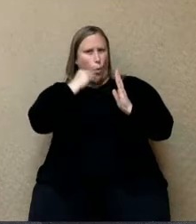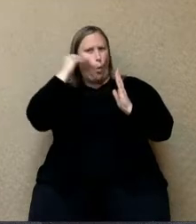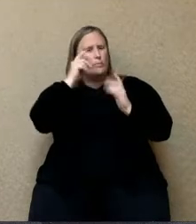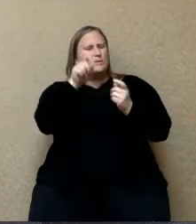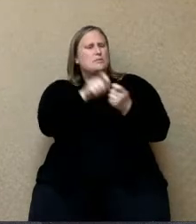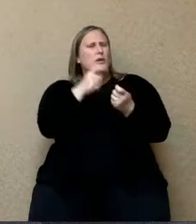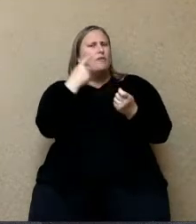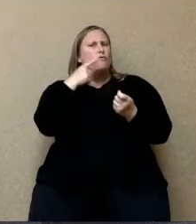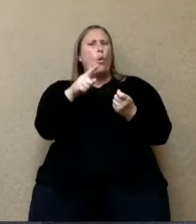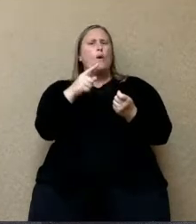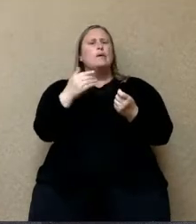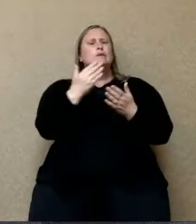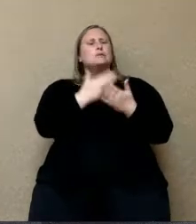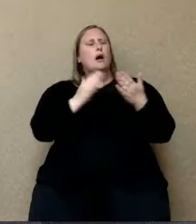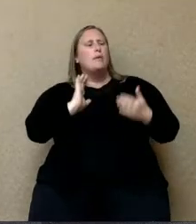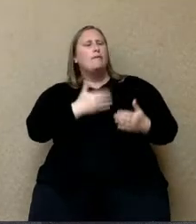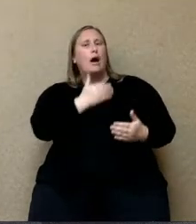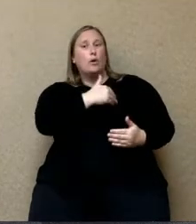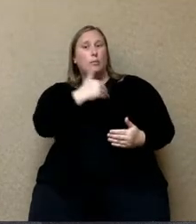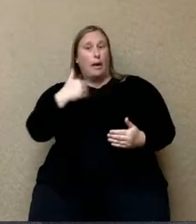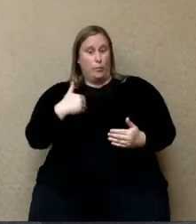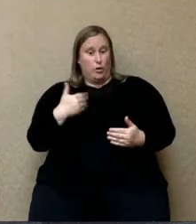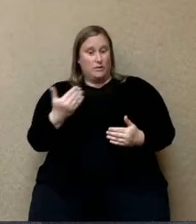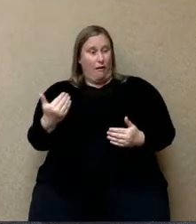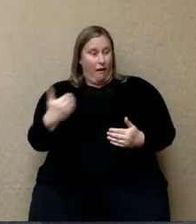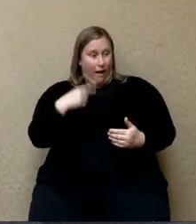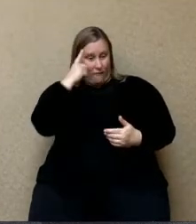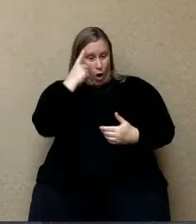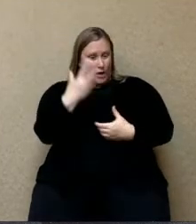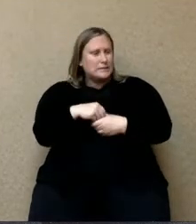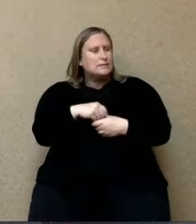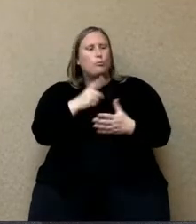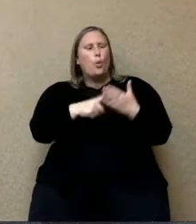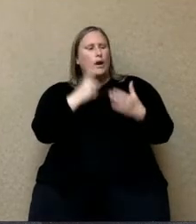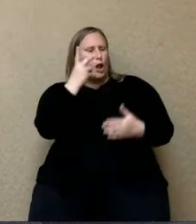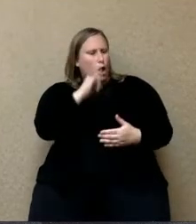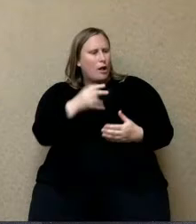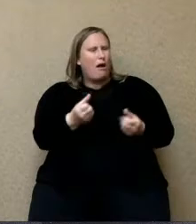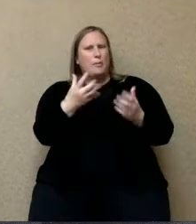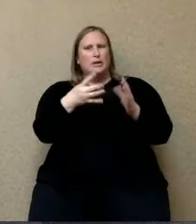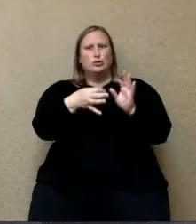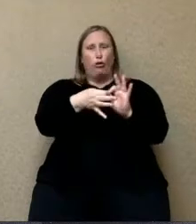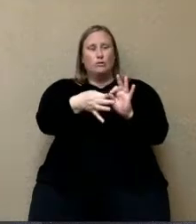of our members with autism? What would it look like? How much would it cost?